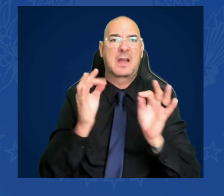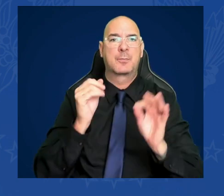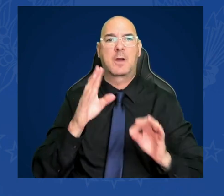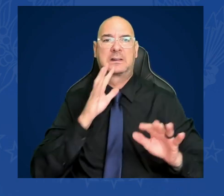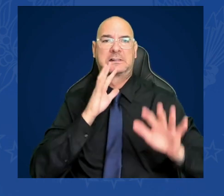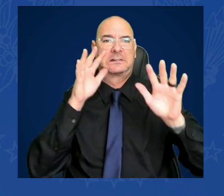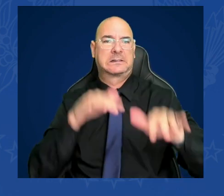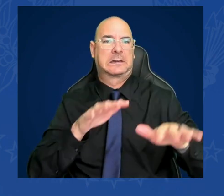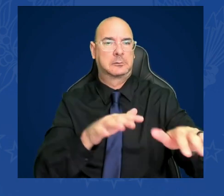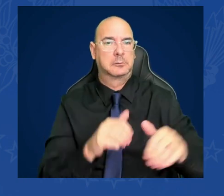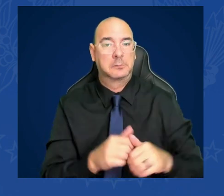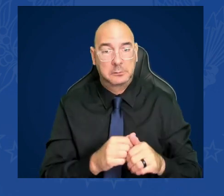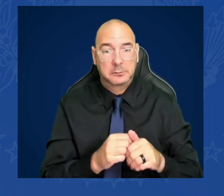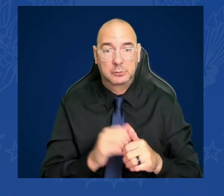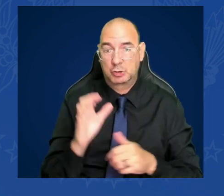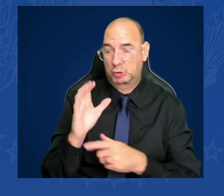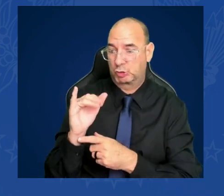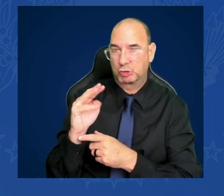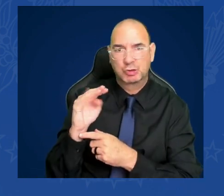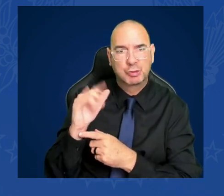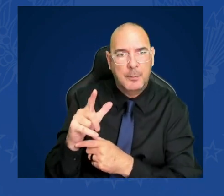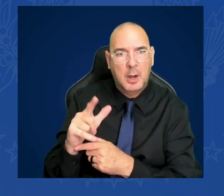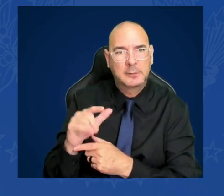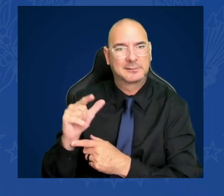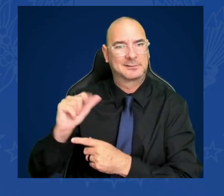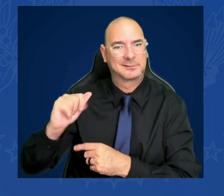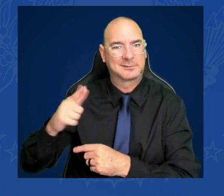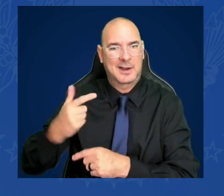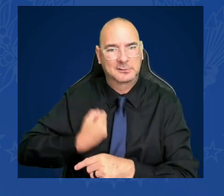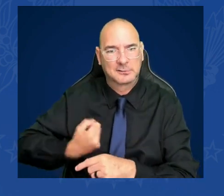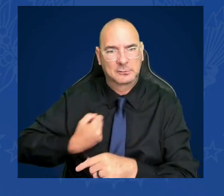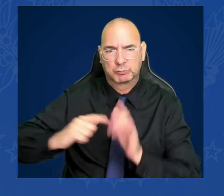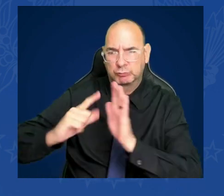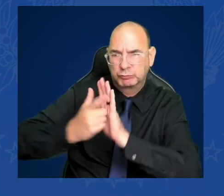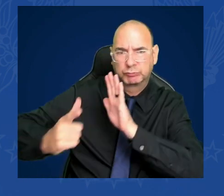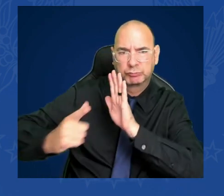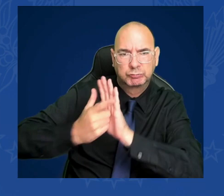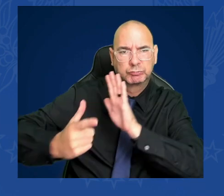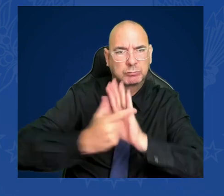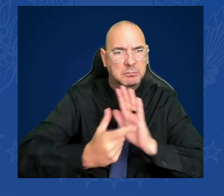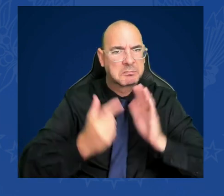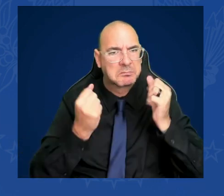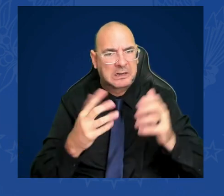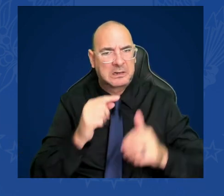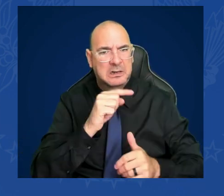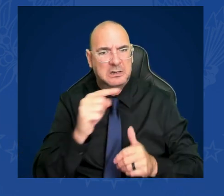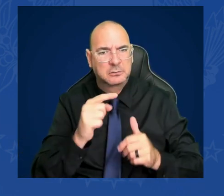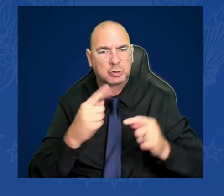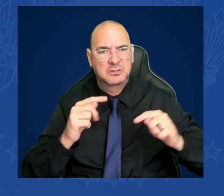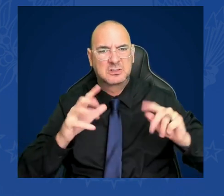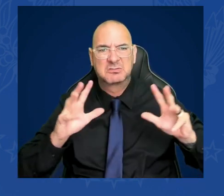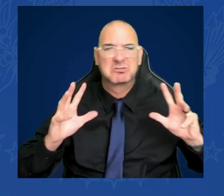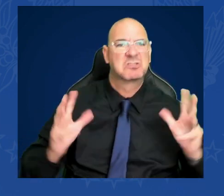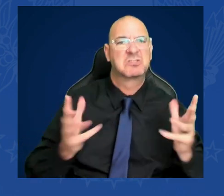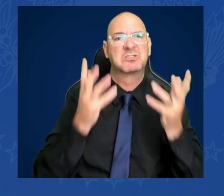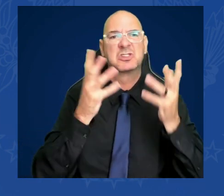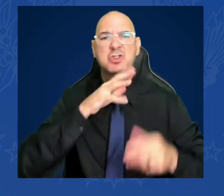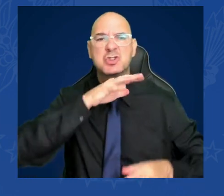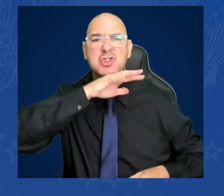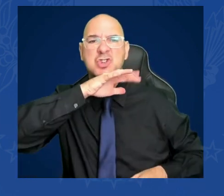who skirt the rule of law and fuel corruption and violence, those that manipulate and undermine